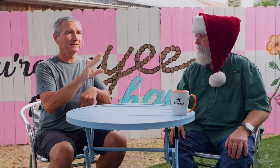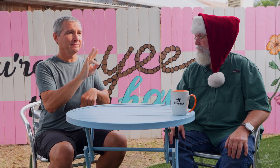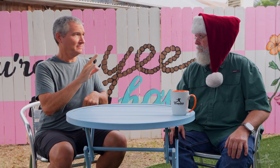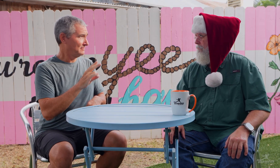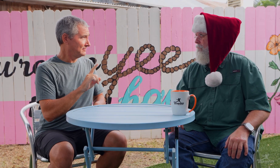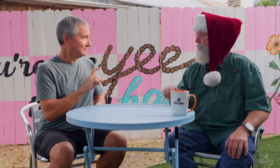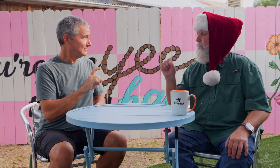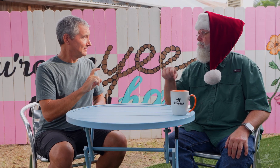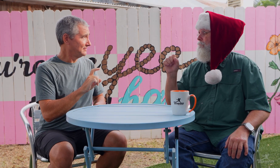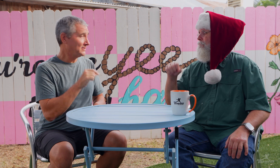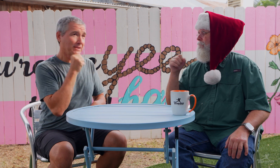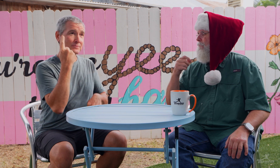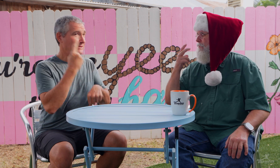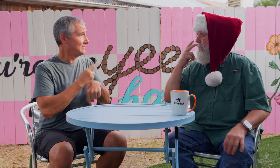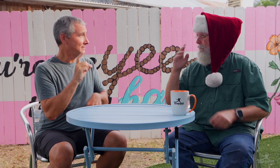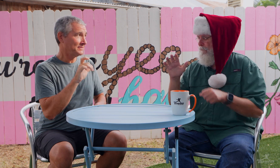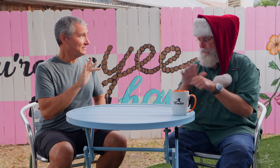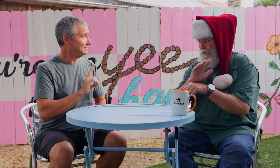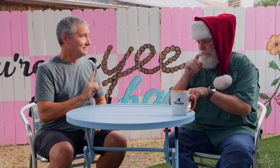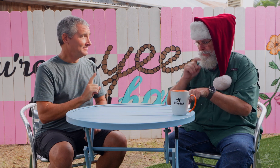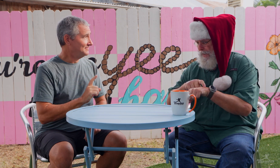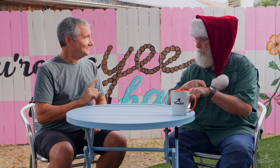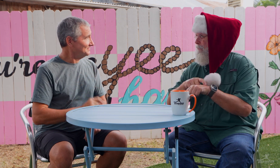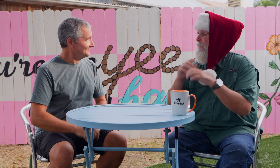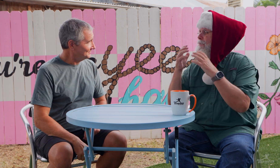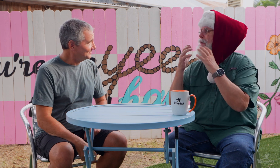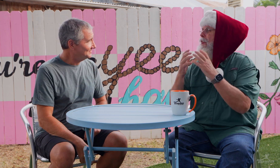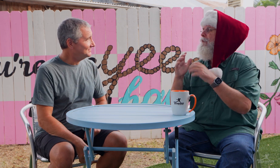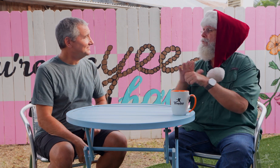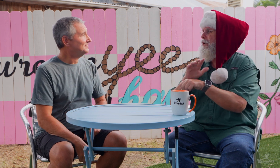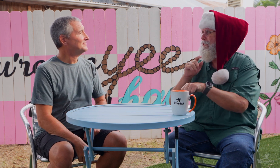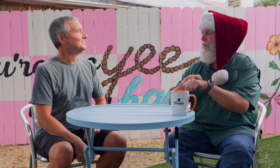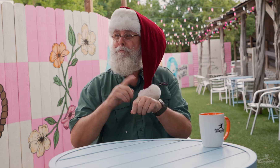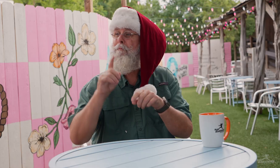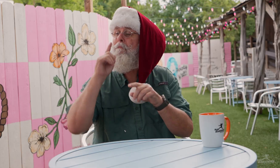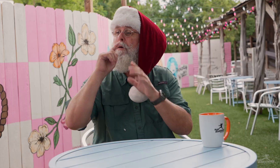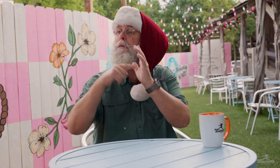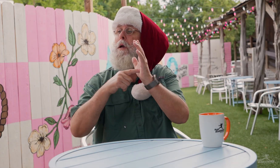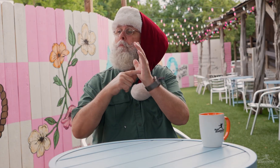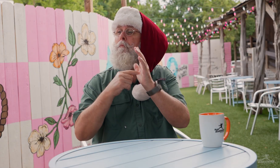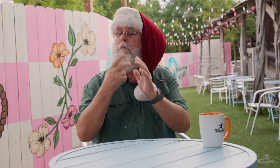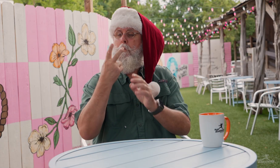Not one day off? Yes that's right. I'm a full time Santa Claus